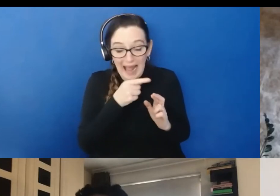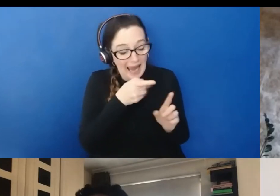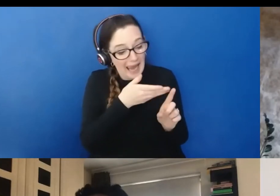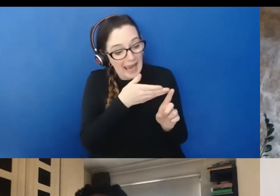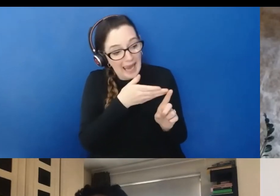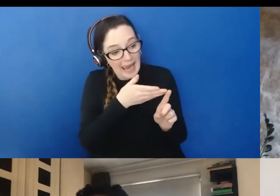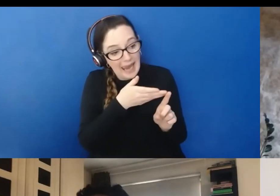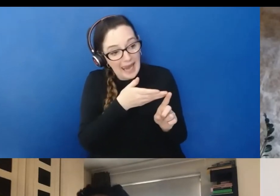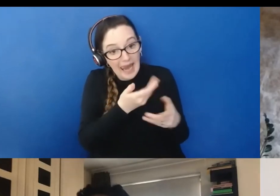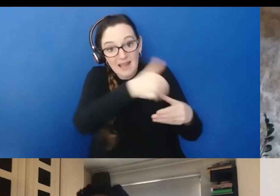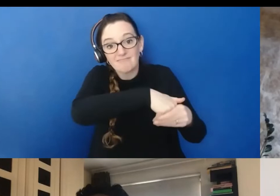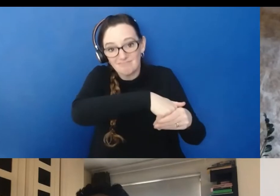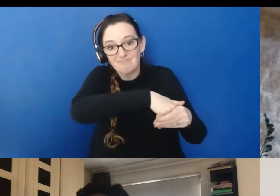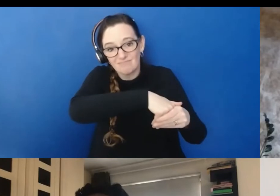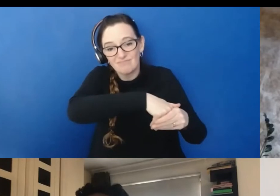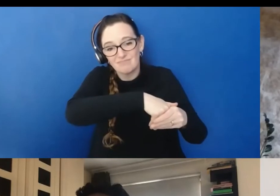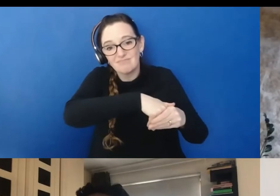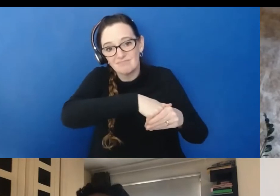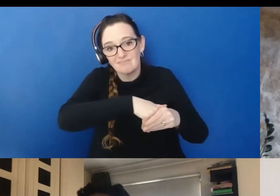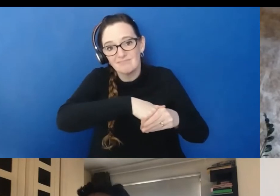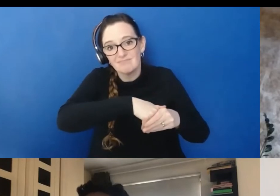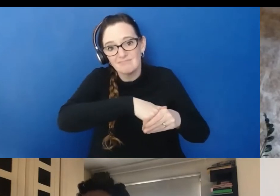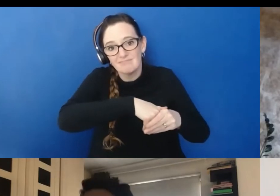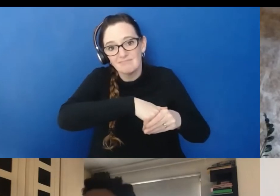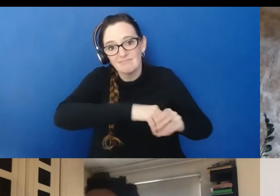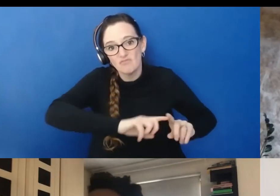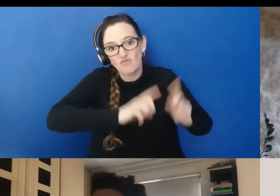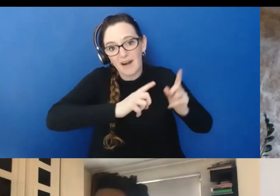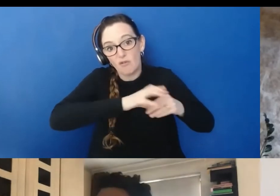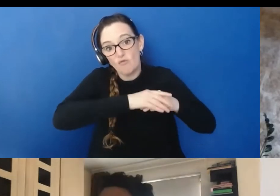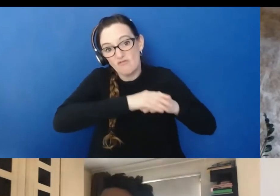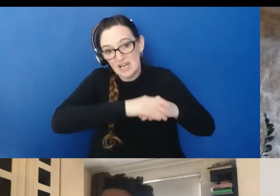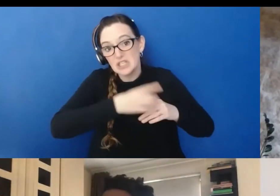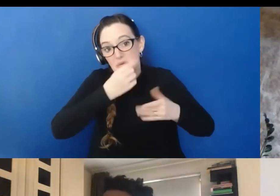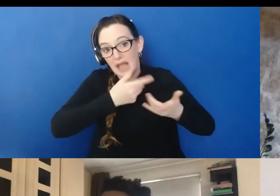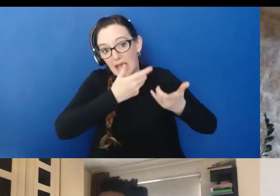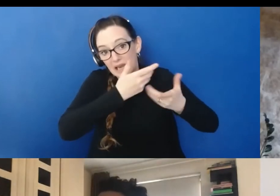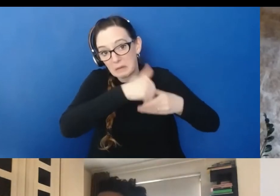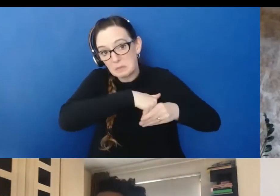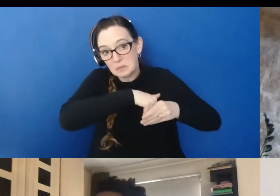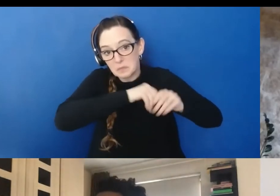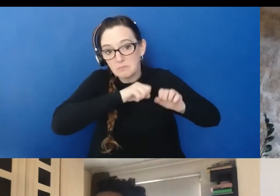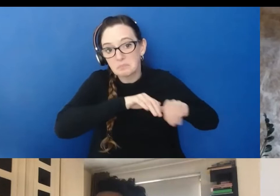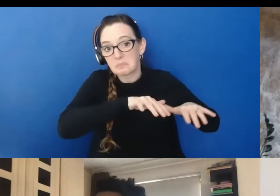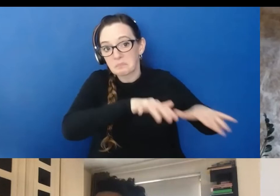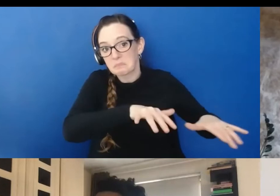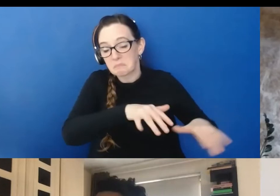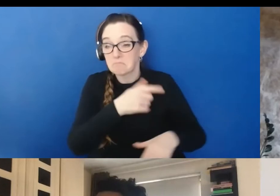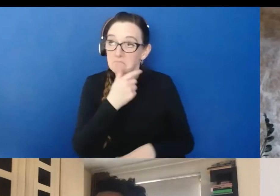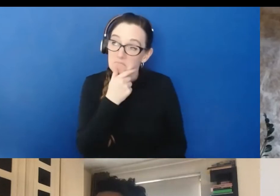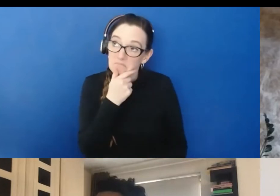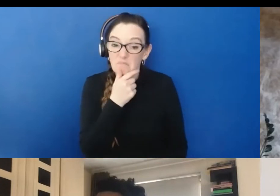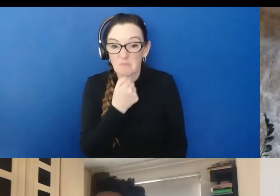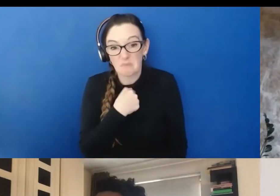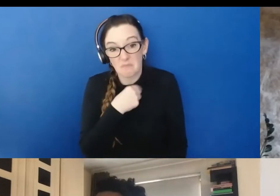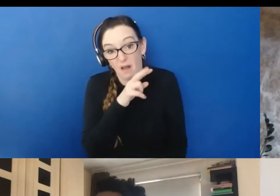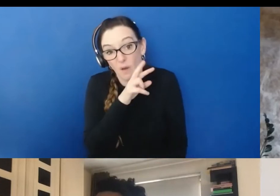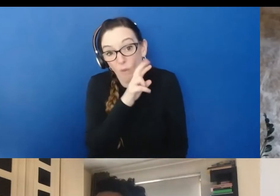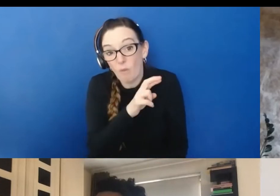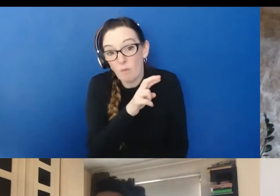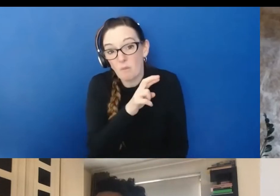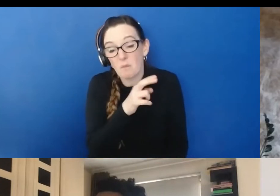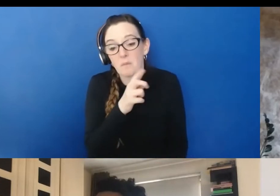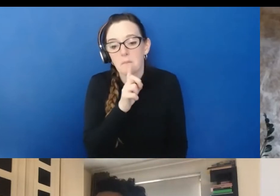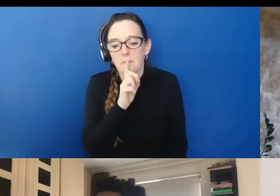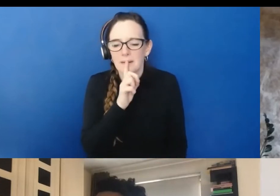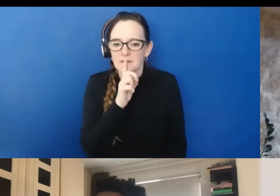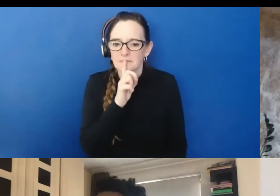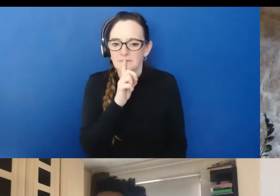And sit in this more traditional spectrum. I think the real difficulty or something that